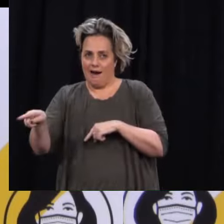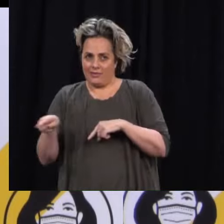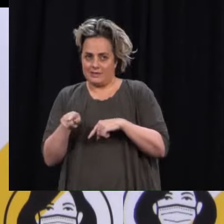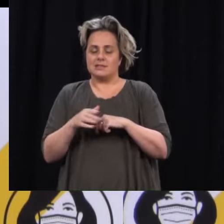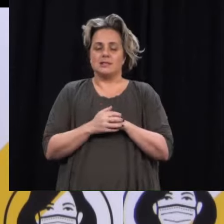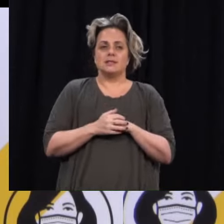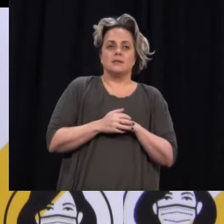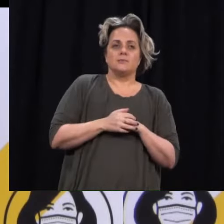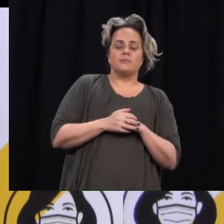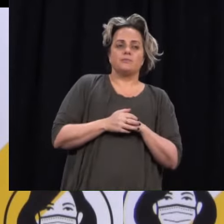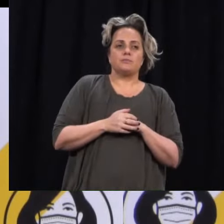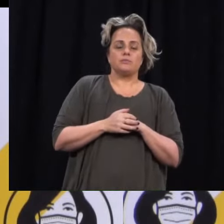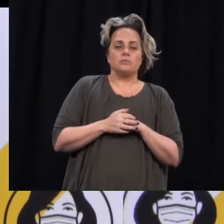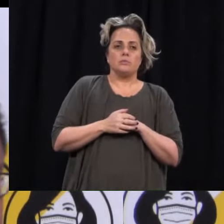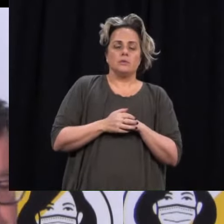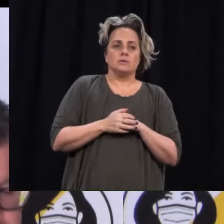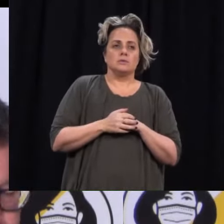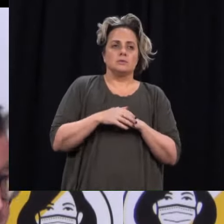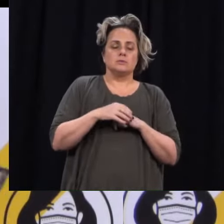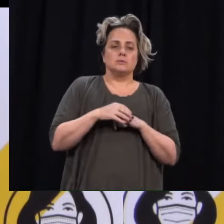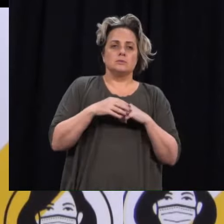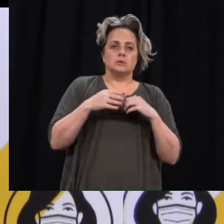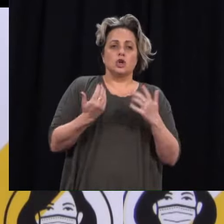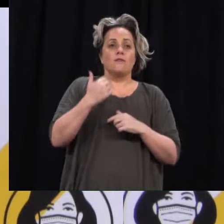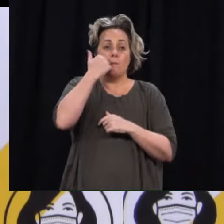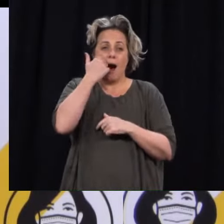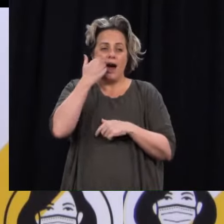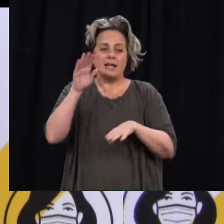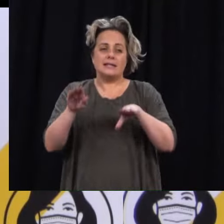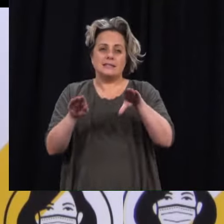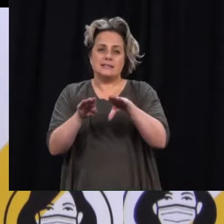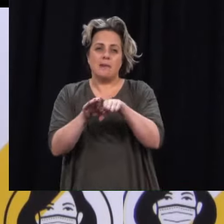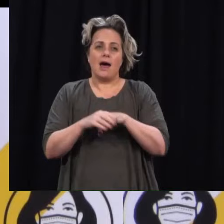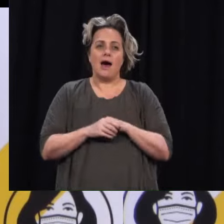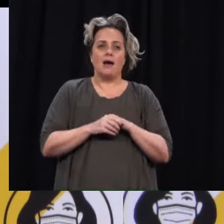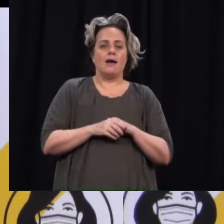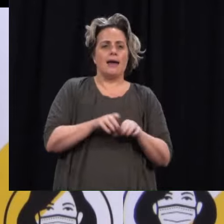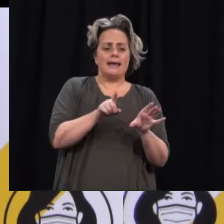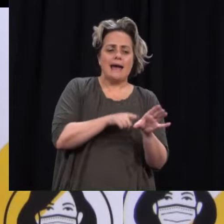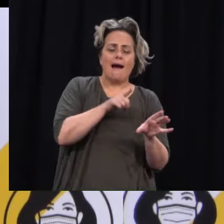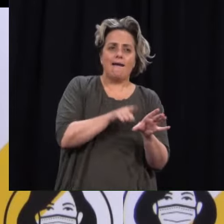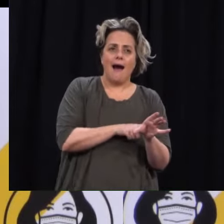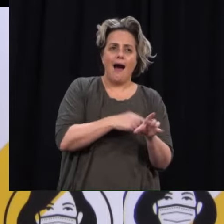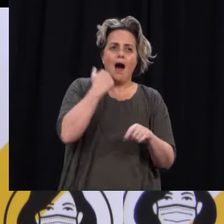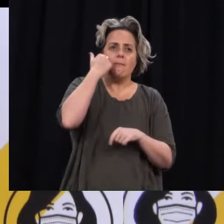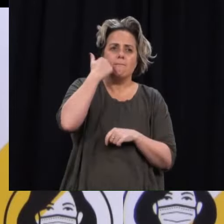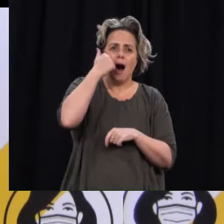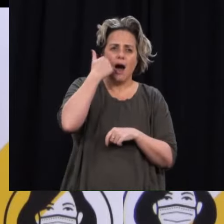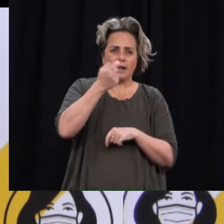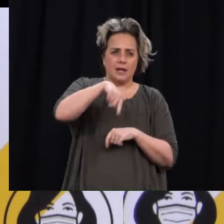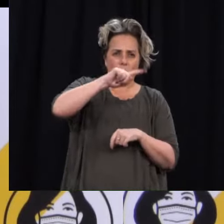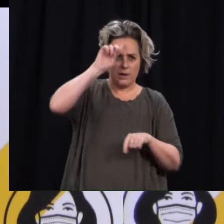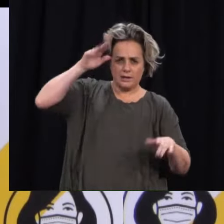Pacific population compared with non-Maori or non-paveng